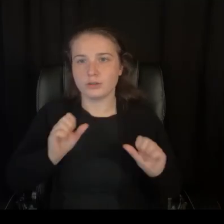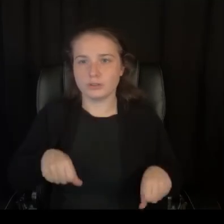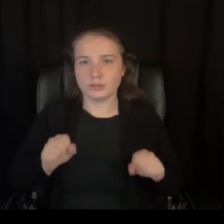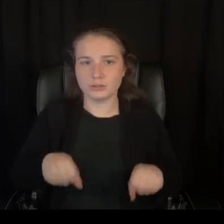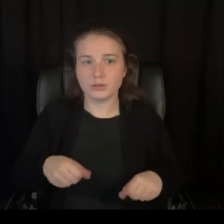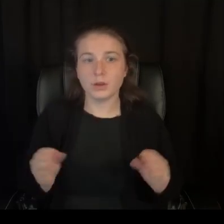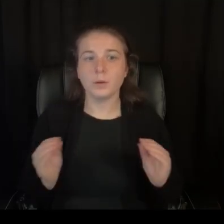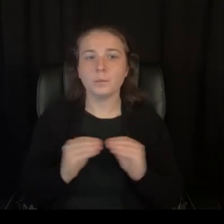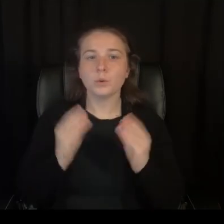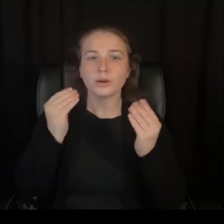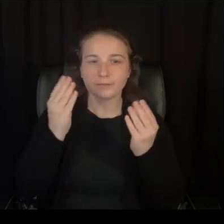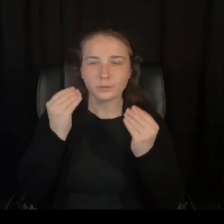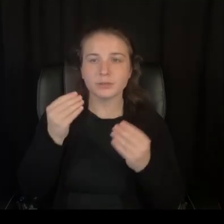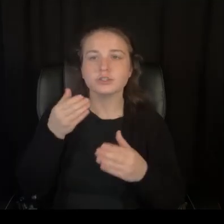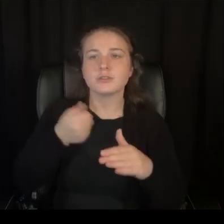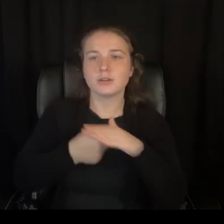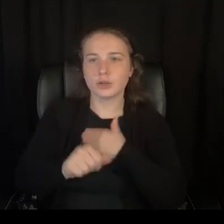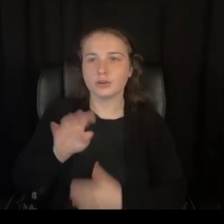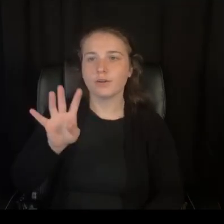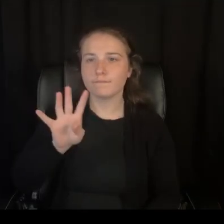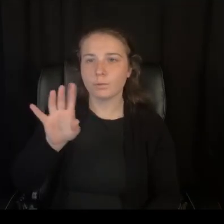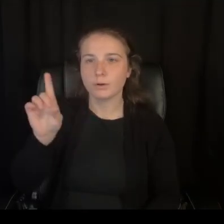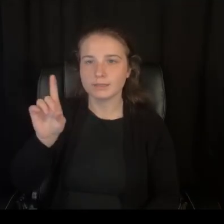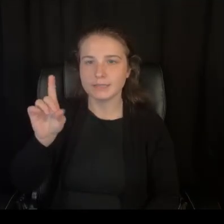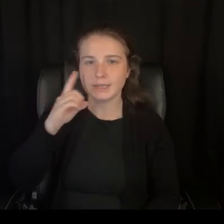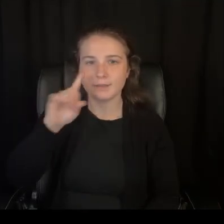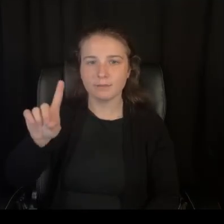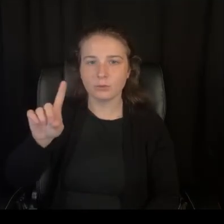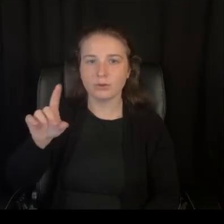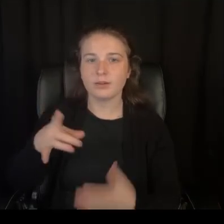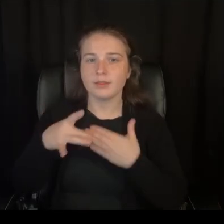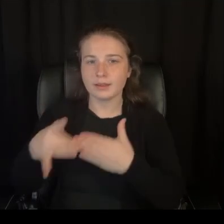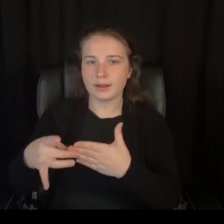More information is provided in Section 4D of the guidance document.